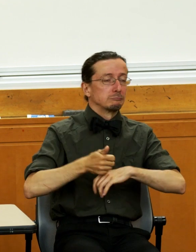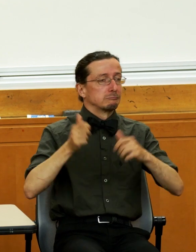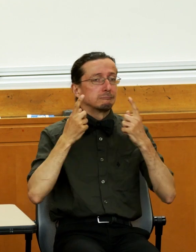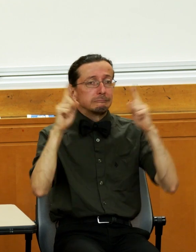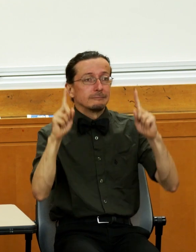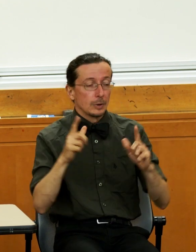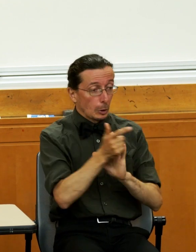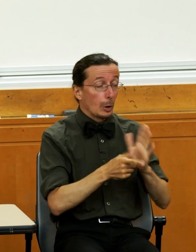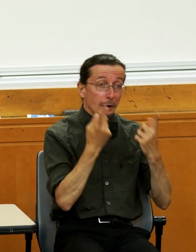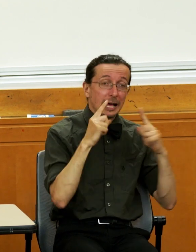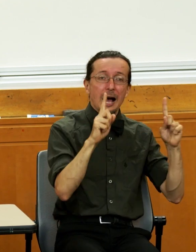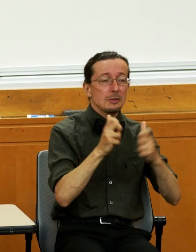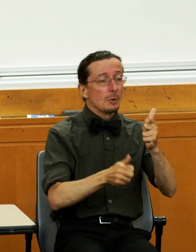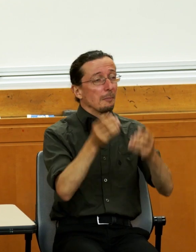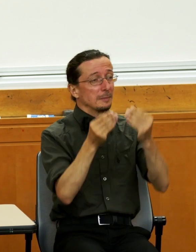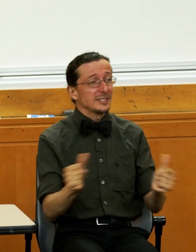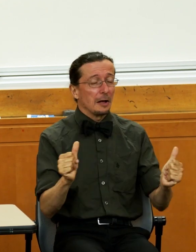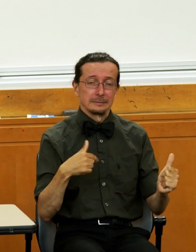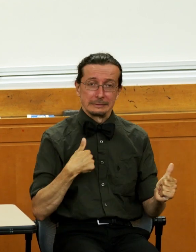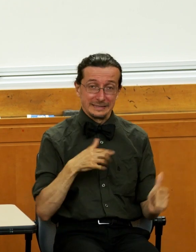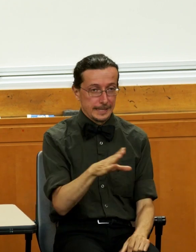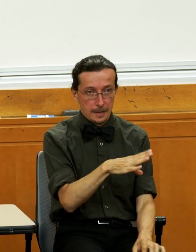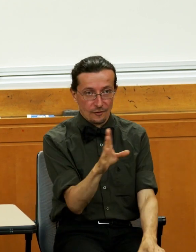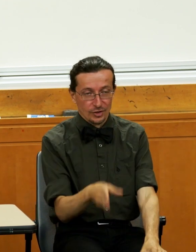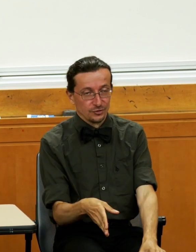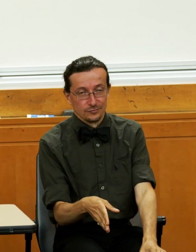We have solved the problem.” That's never going to be the case. Sorry.